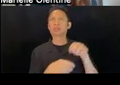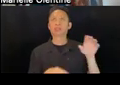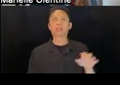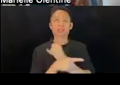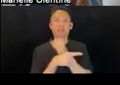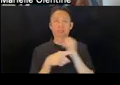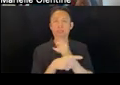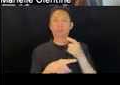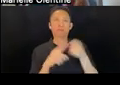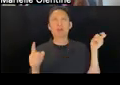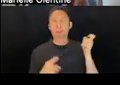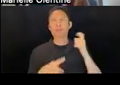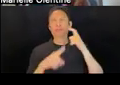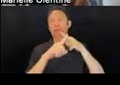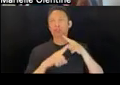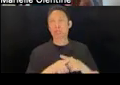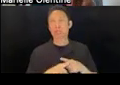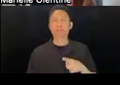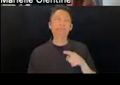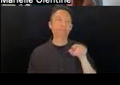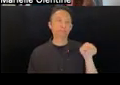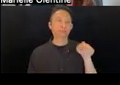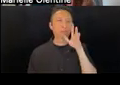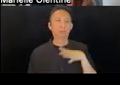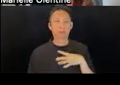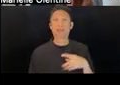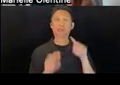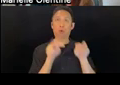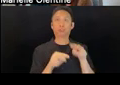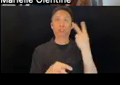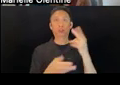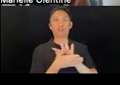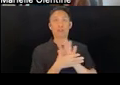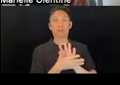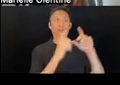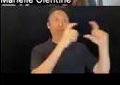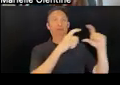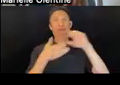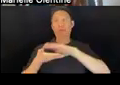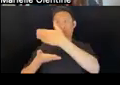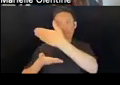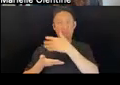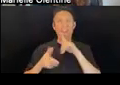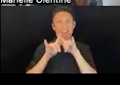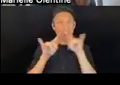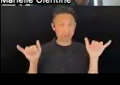And this is the screening room in 2018, the A list